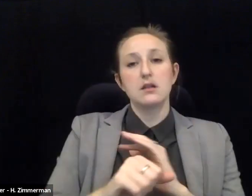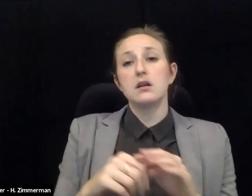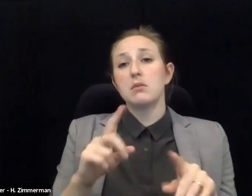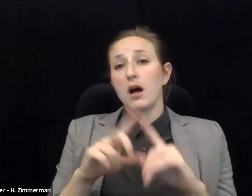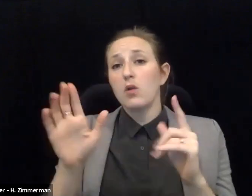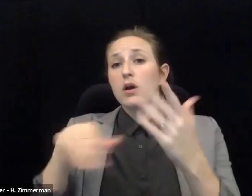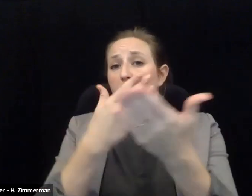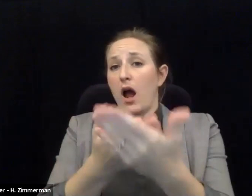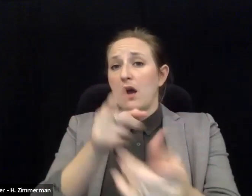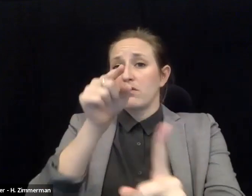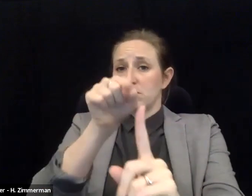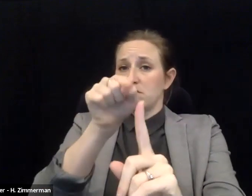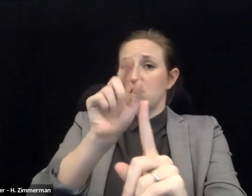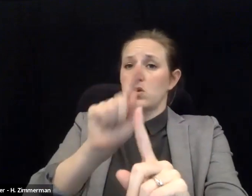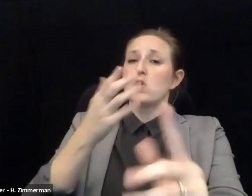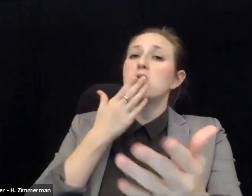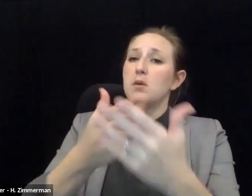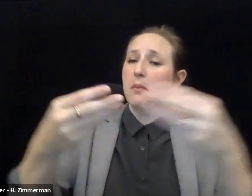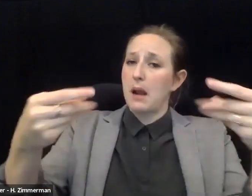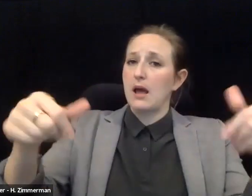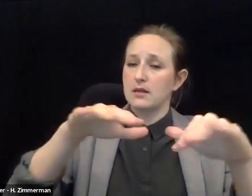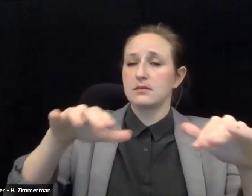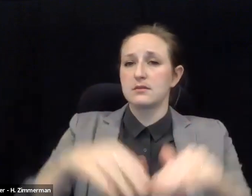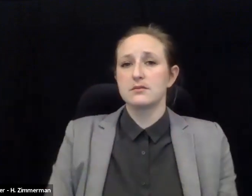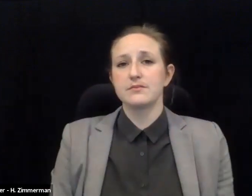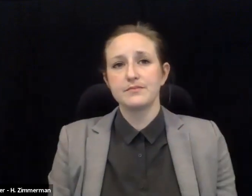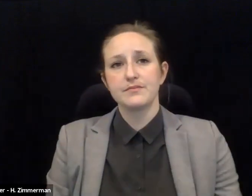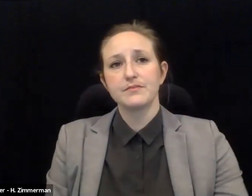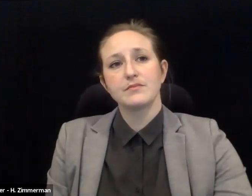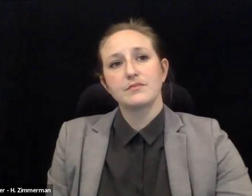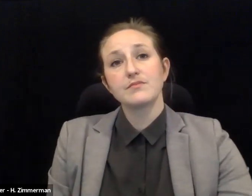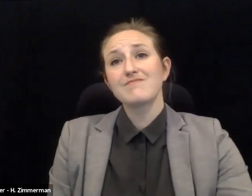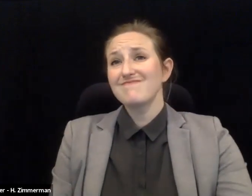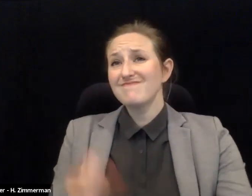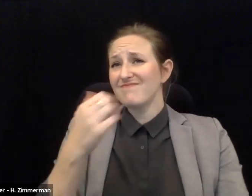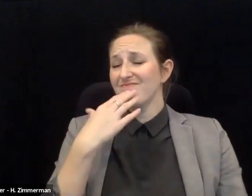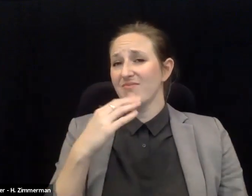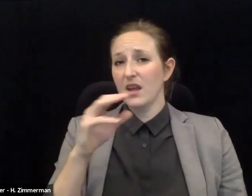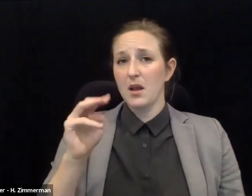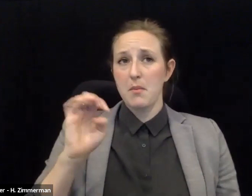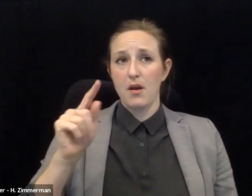Justin Harford: Thanks. Meredith, and for everybody in Meredith interrupt me if I'm wrong,